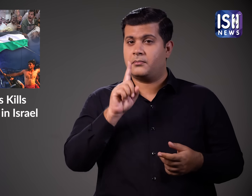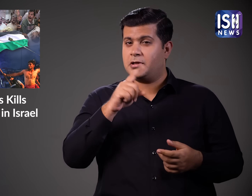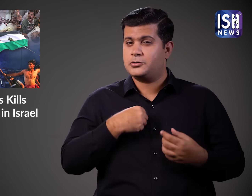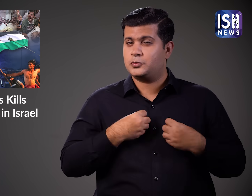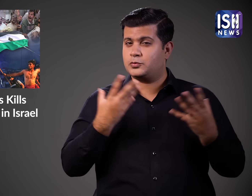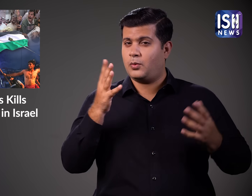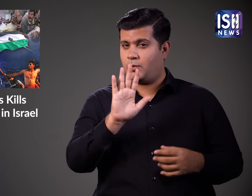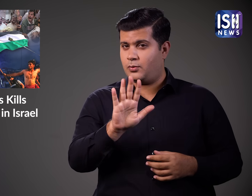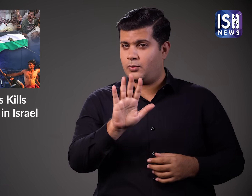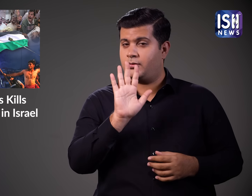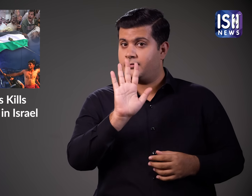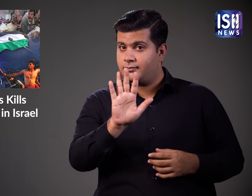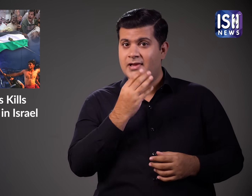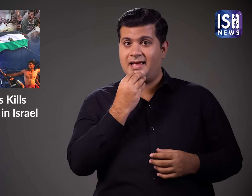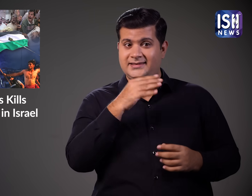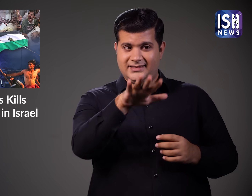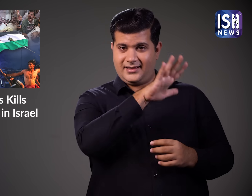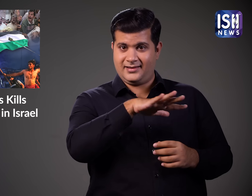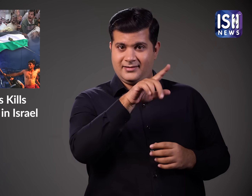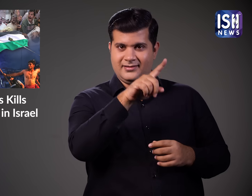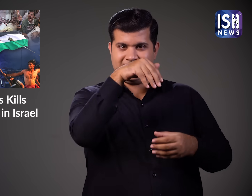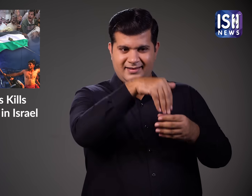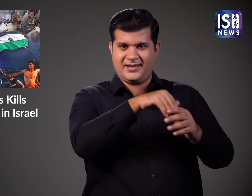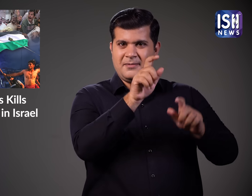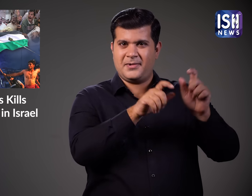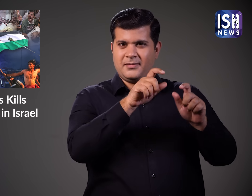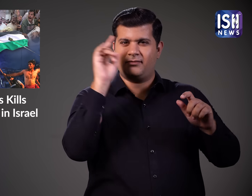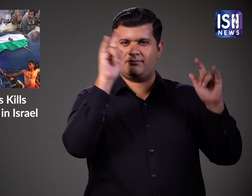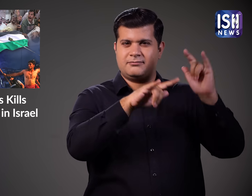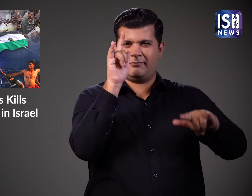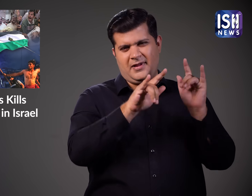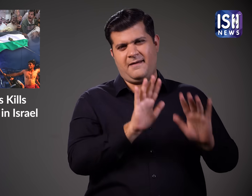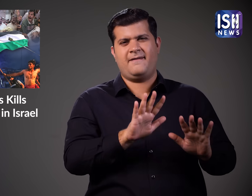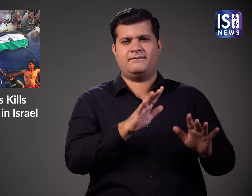Surprisingly, there a lot of foriegn nationals staying in Israel.